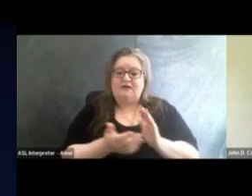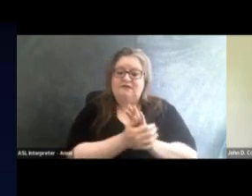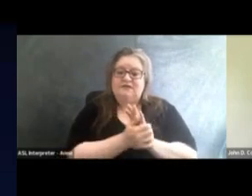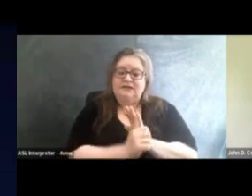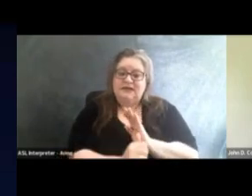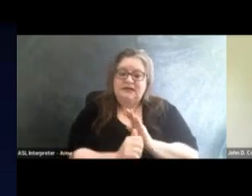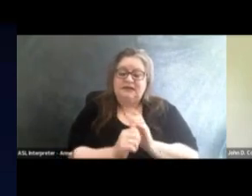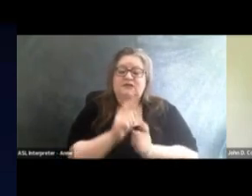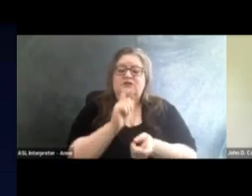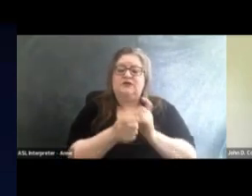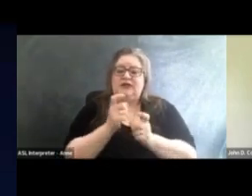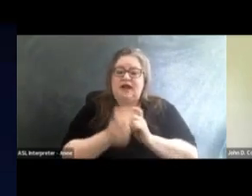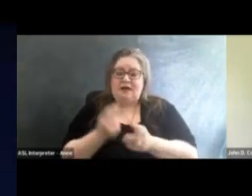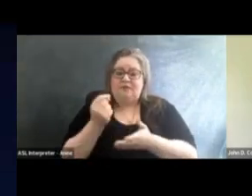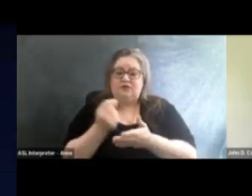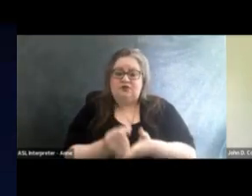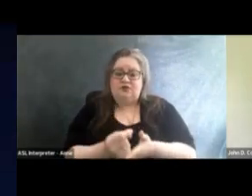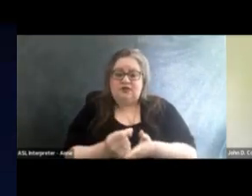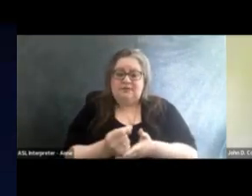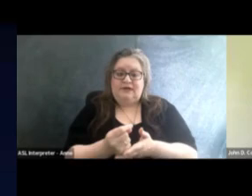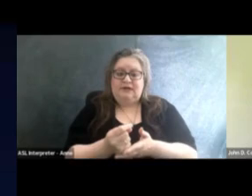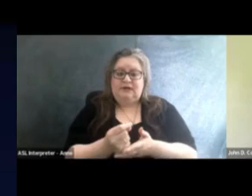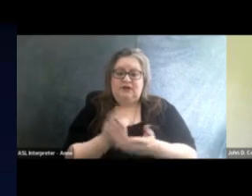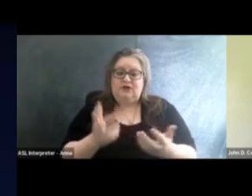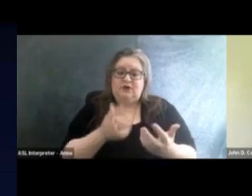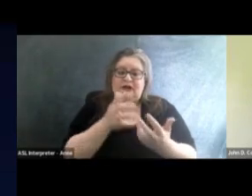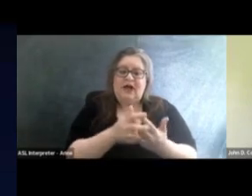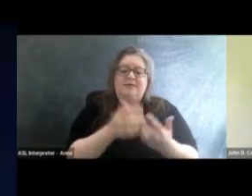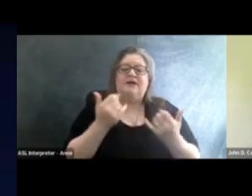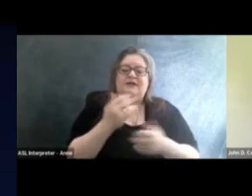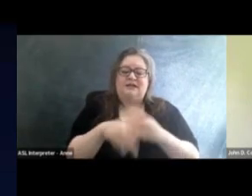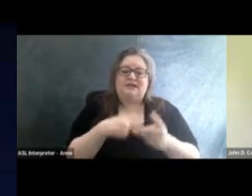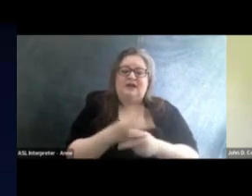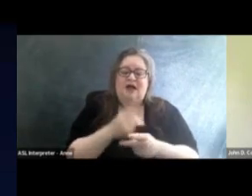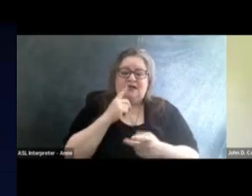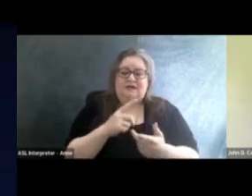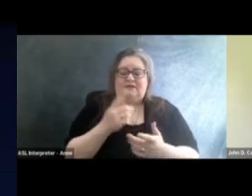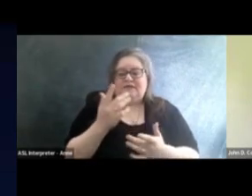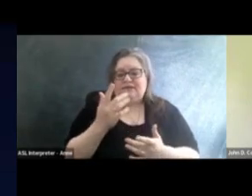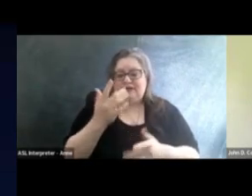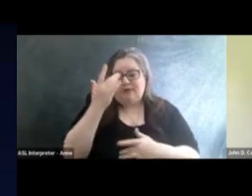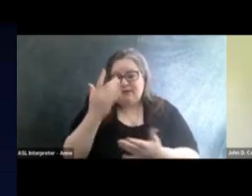adapt treatment to accommodate these kinds of impairments, it's